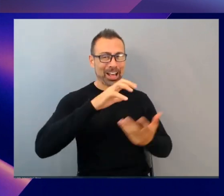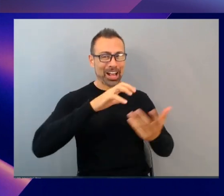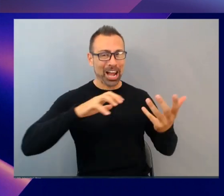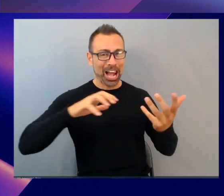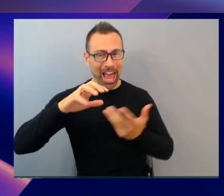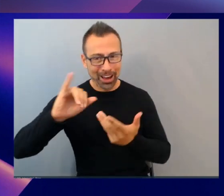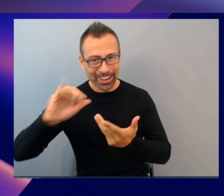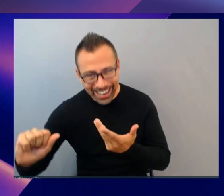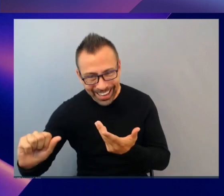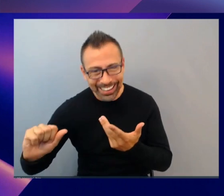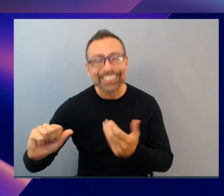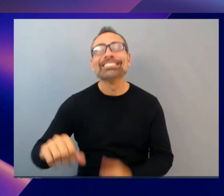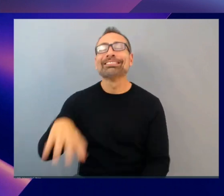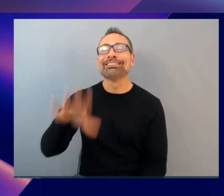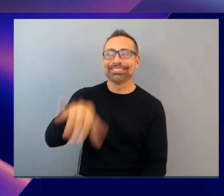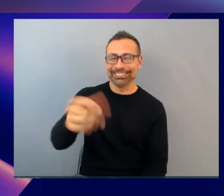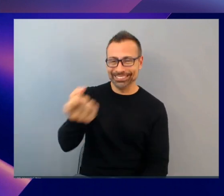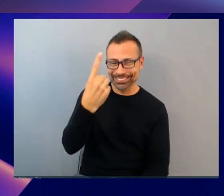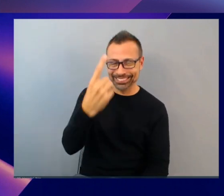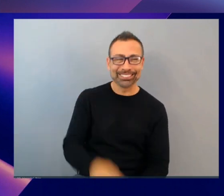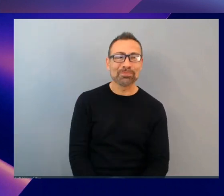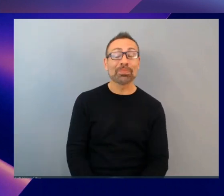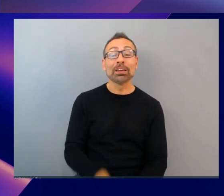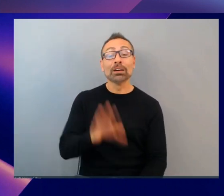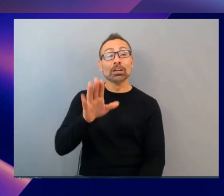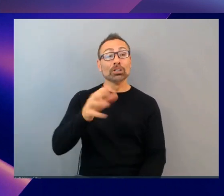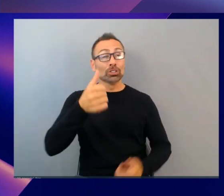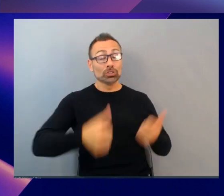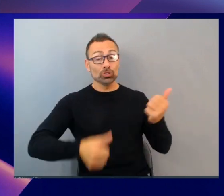So, which Amazon S3 feature automatically changes